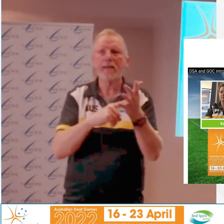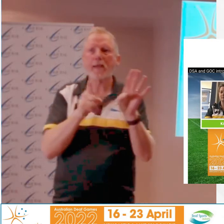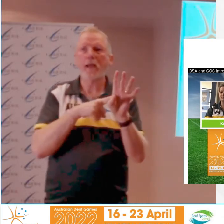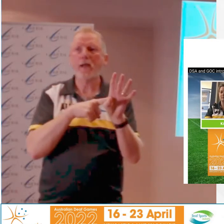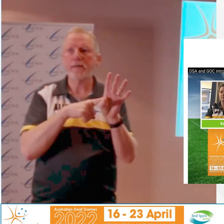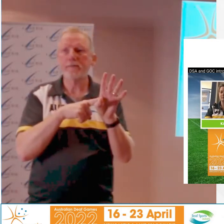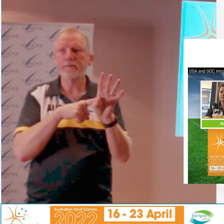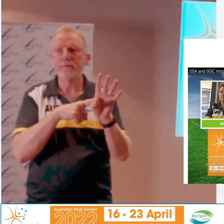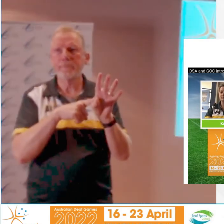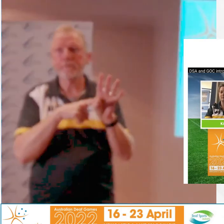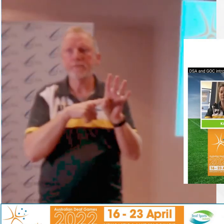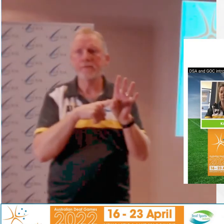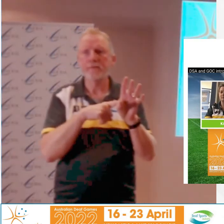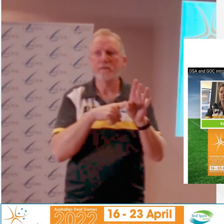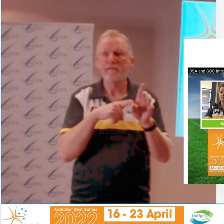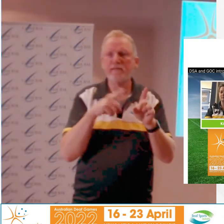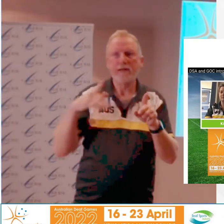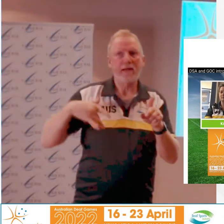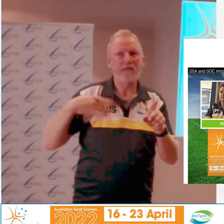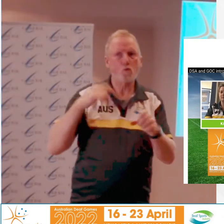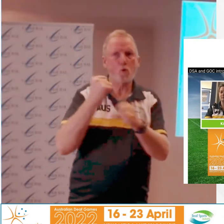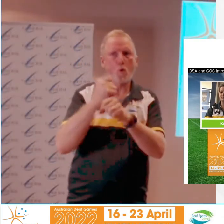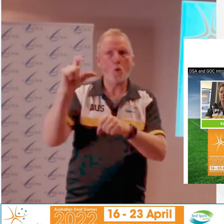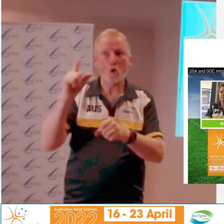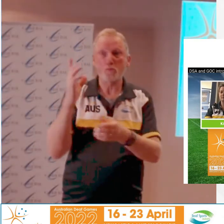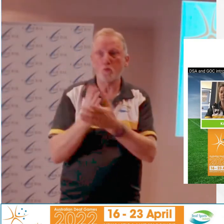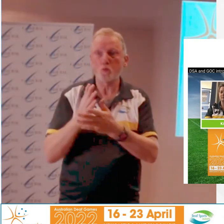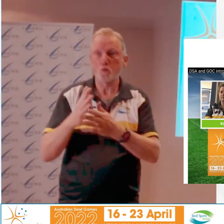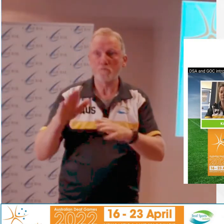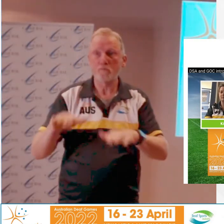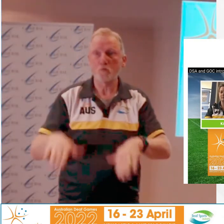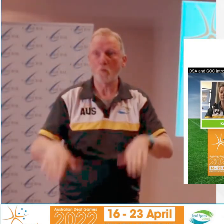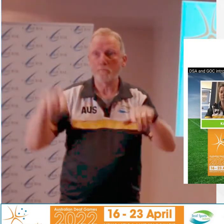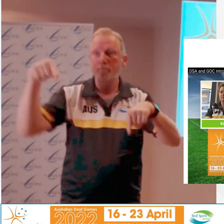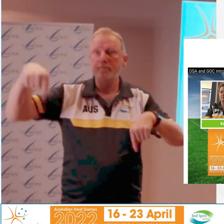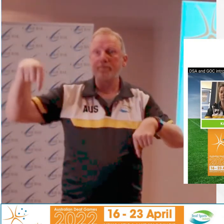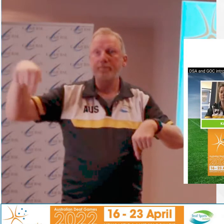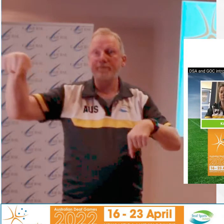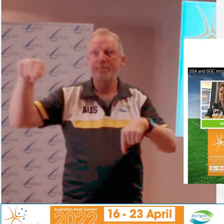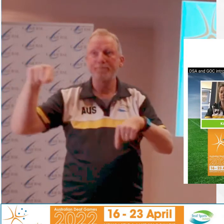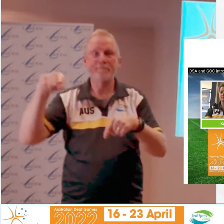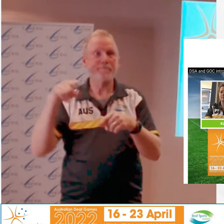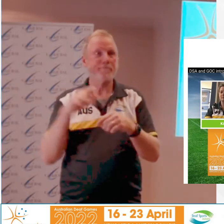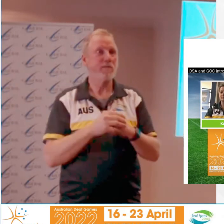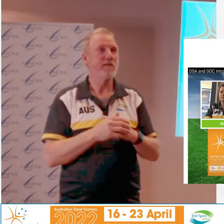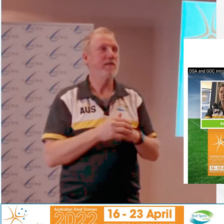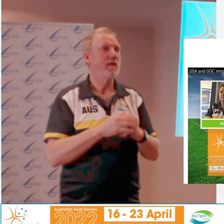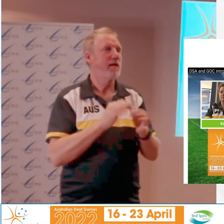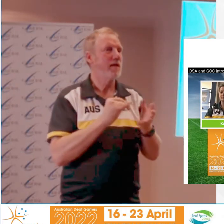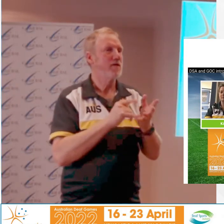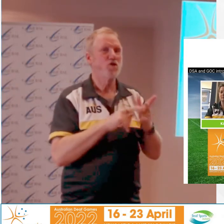the first co-pay training is Katie Kelly she lives on the Gold Coast but is born in red Newcastle